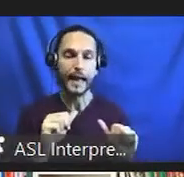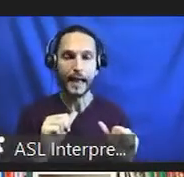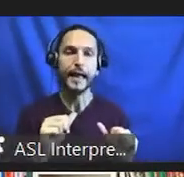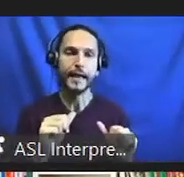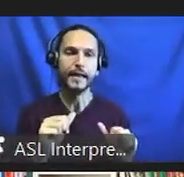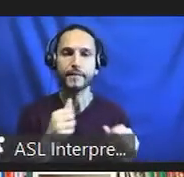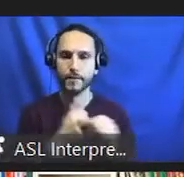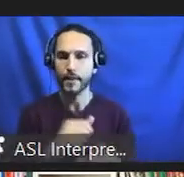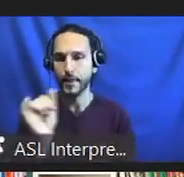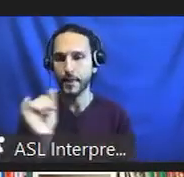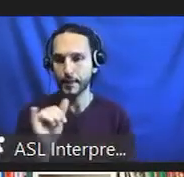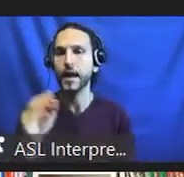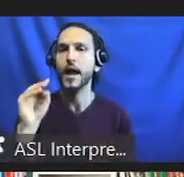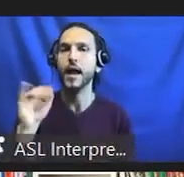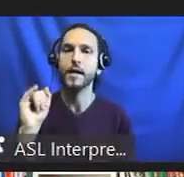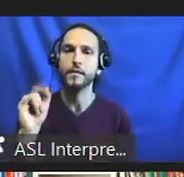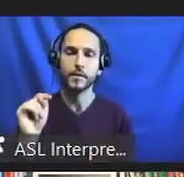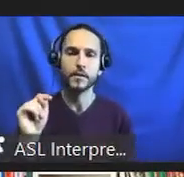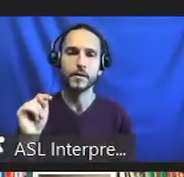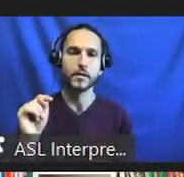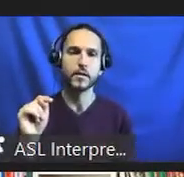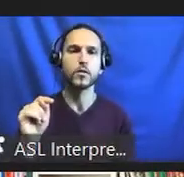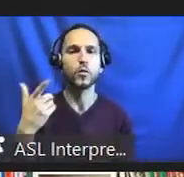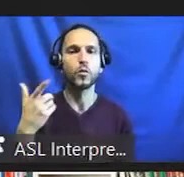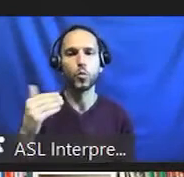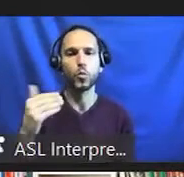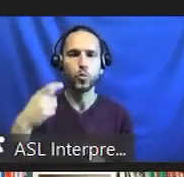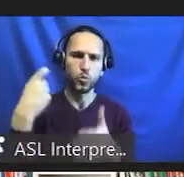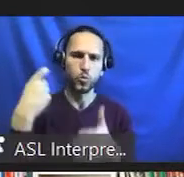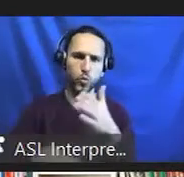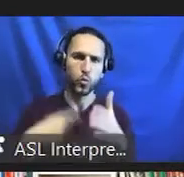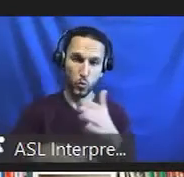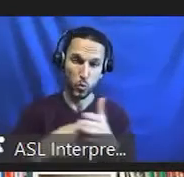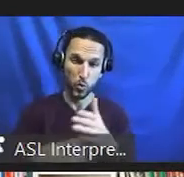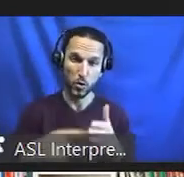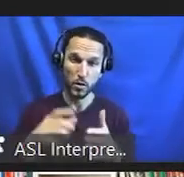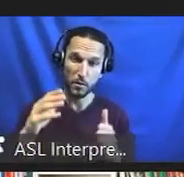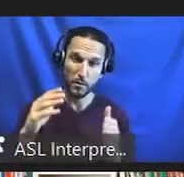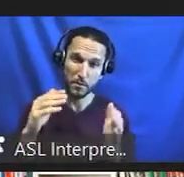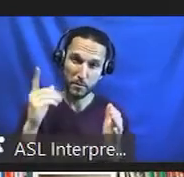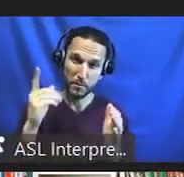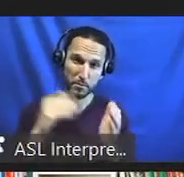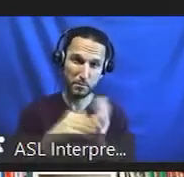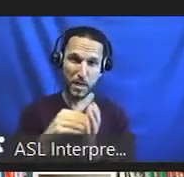MIT was hit with attorney's fees, with over a million dollars worth of attorney's fees.